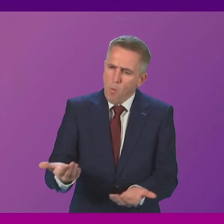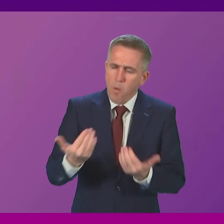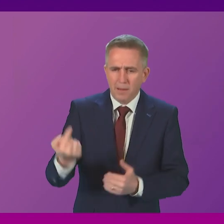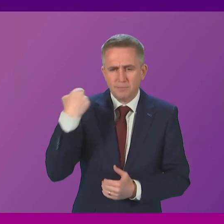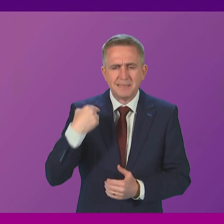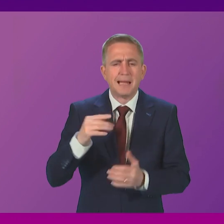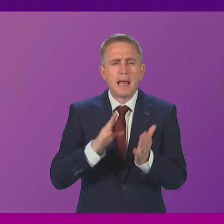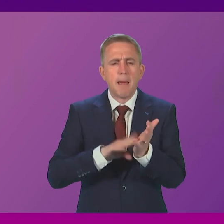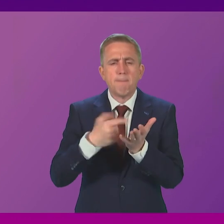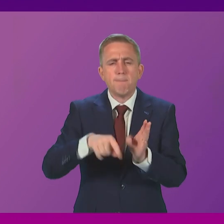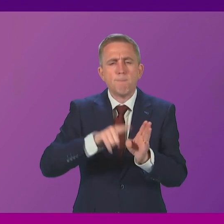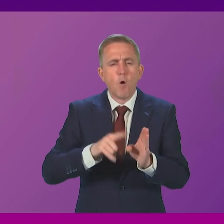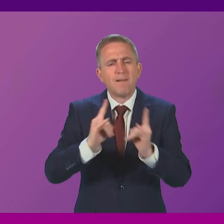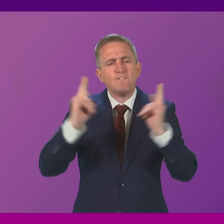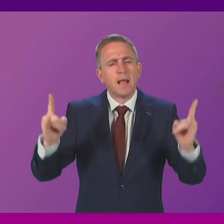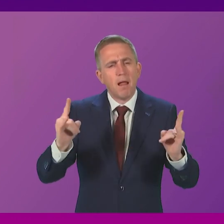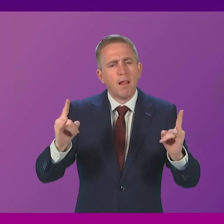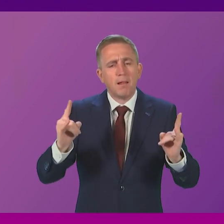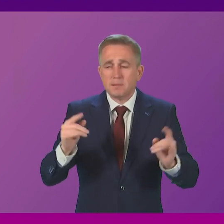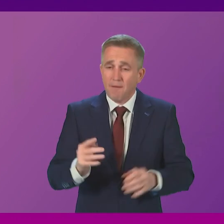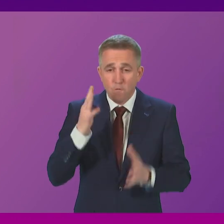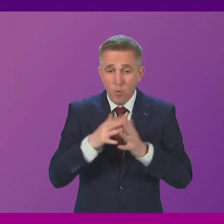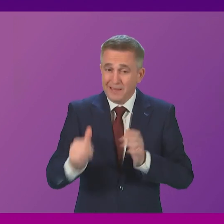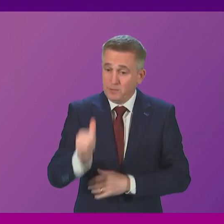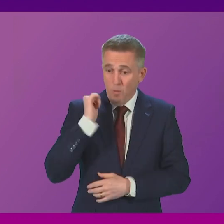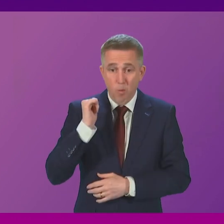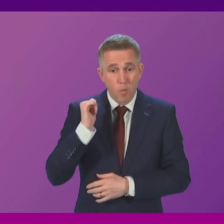Members might recall that he was also there four weeks ago during the recent council by-election.